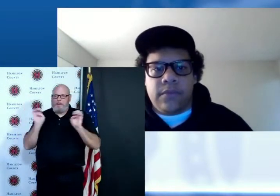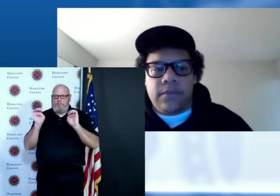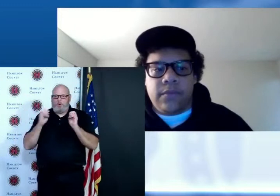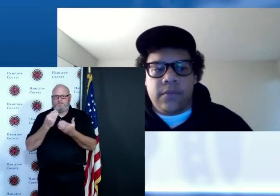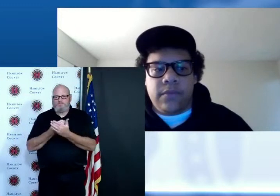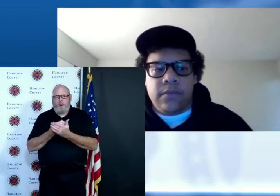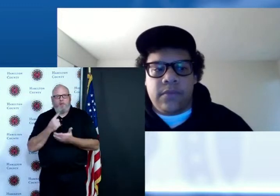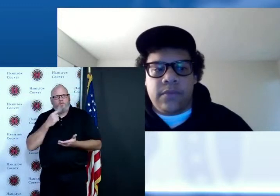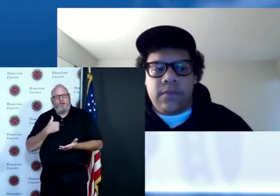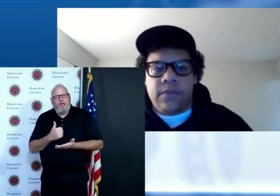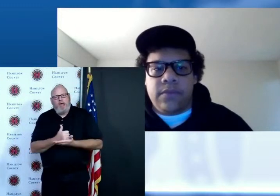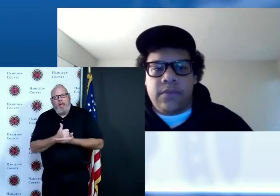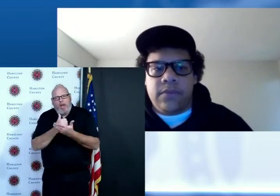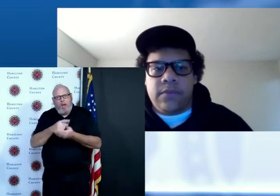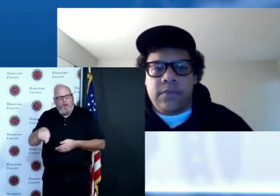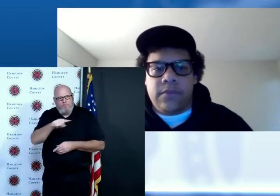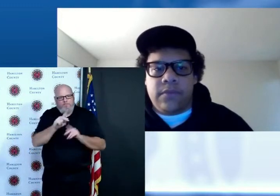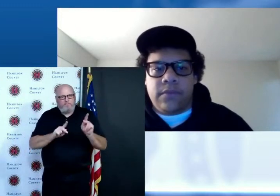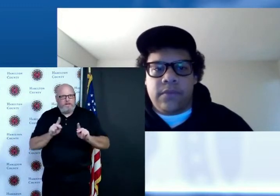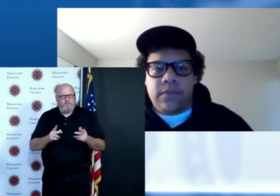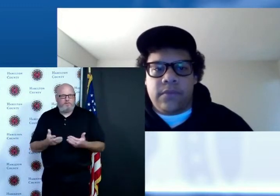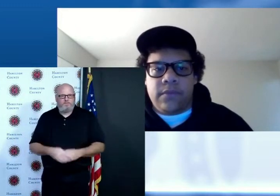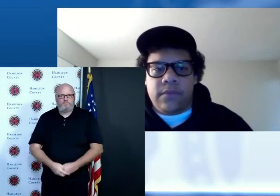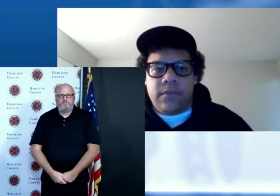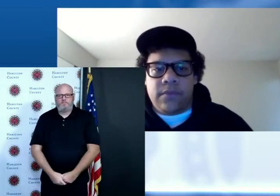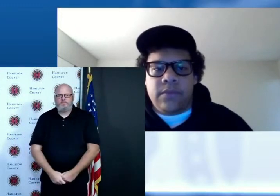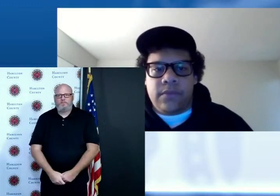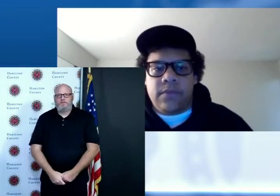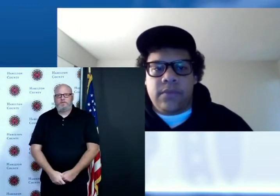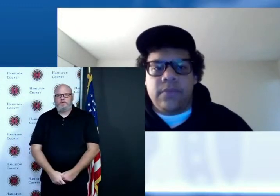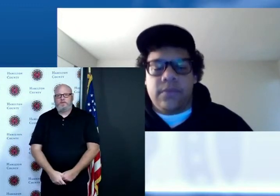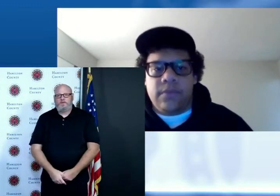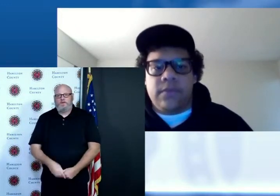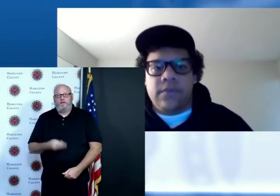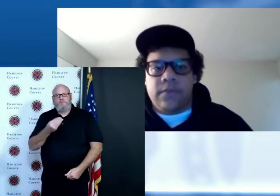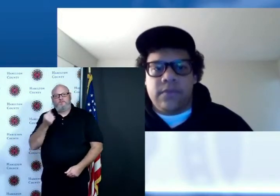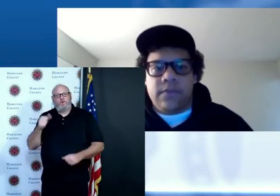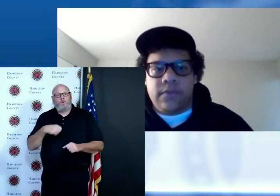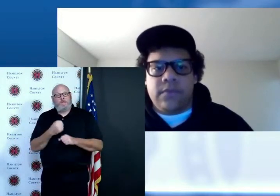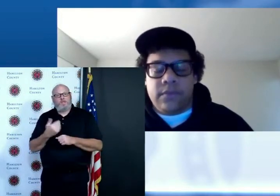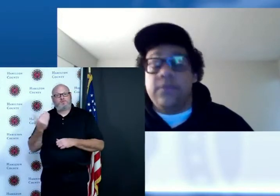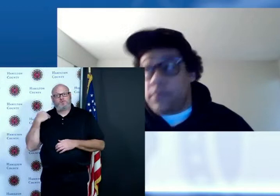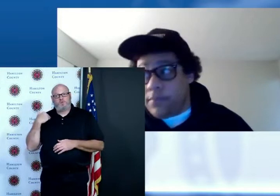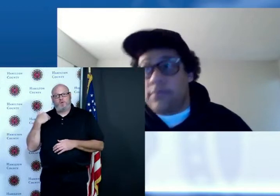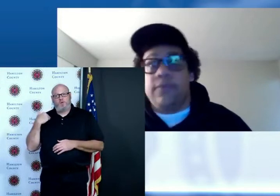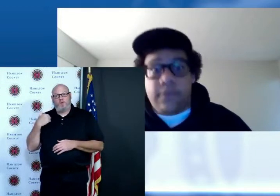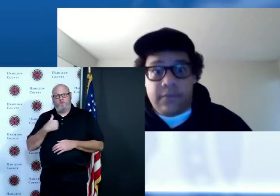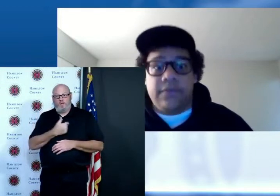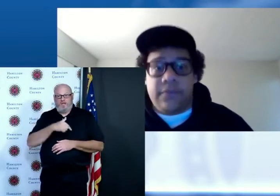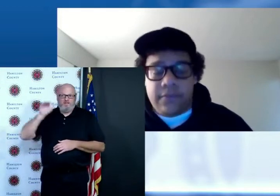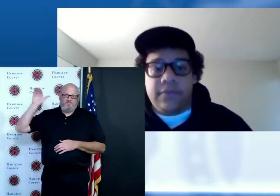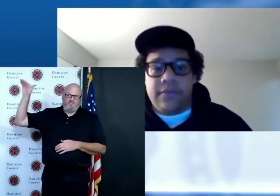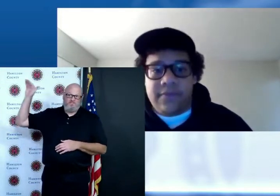we got denied some years ago but we didn't have Covid years ago we're wearing masks now you know